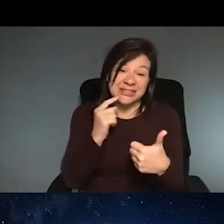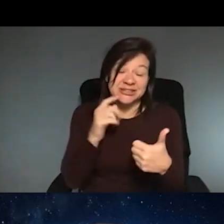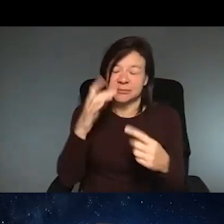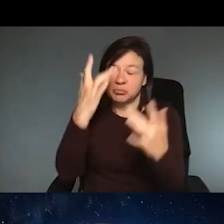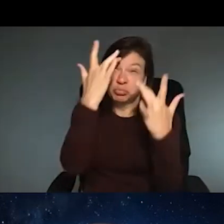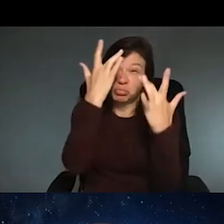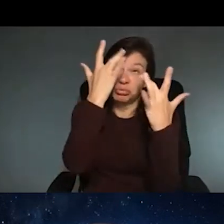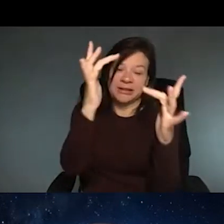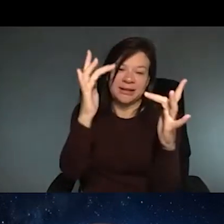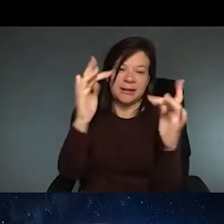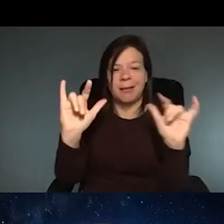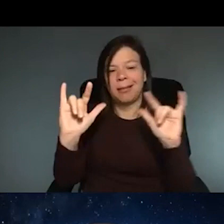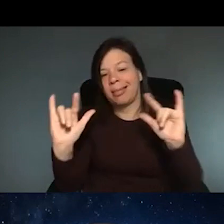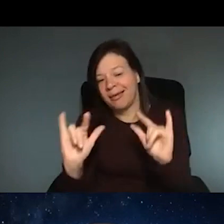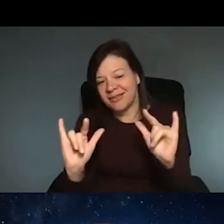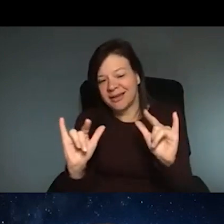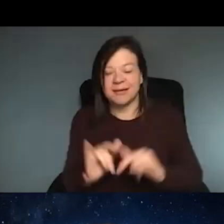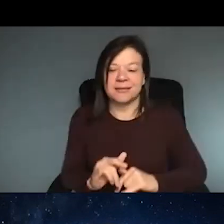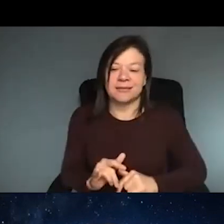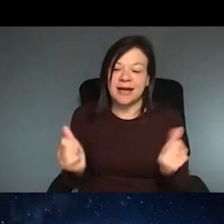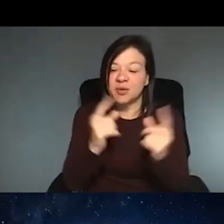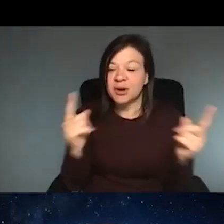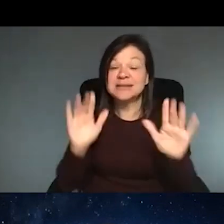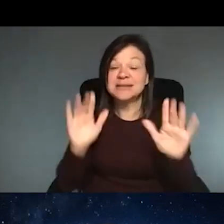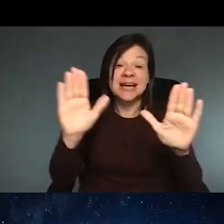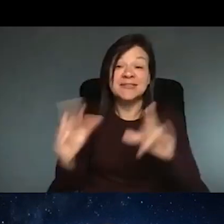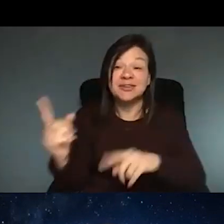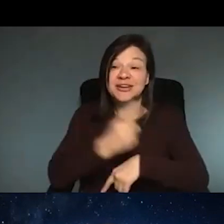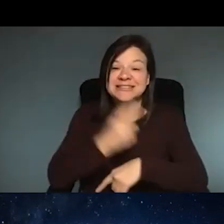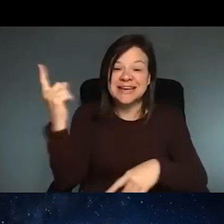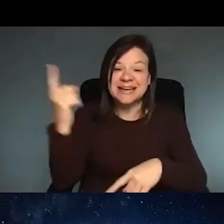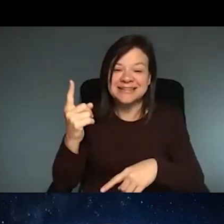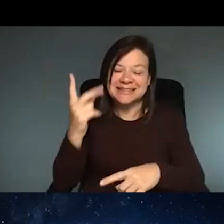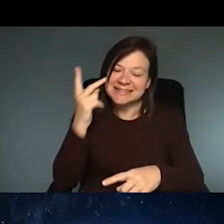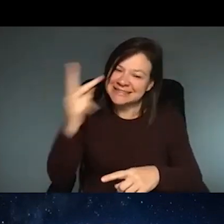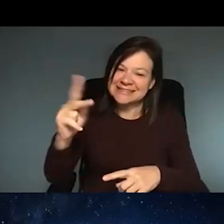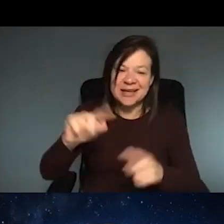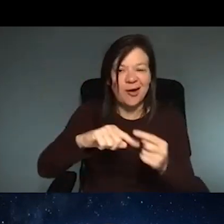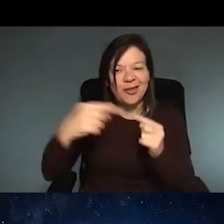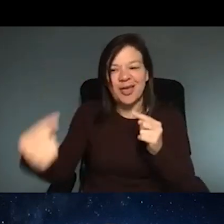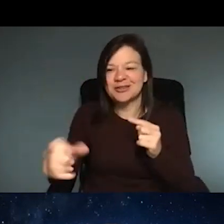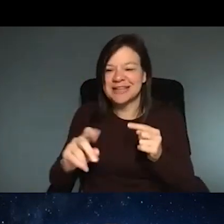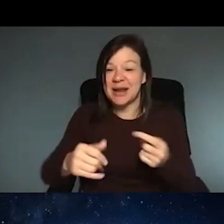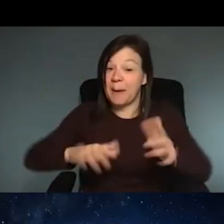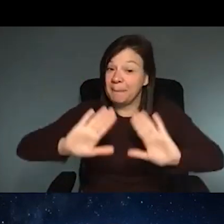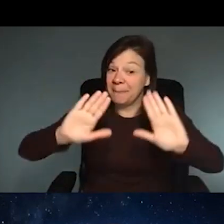AND EVERYONE ELSE, HAVE A GREAT DAY. SEE YOU ON THE OTHER SIDE.